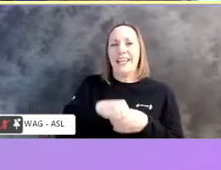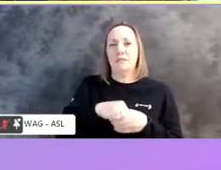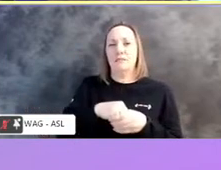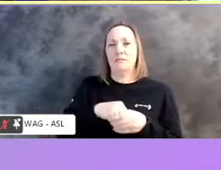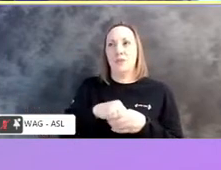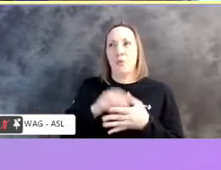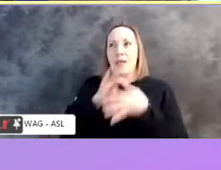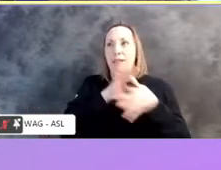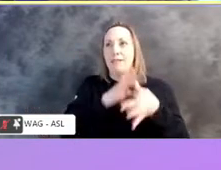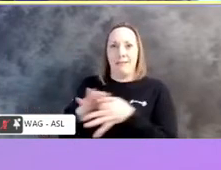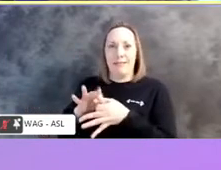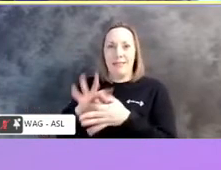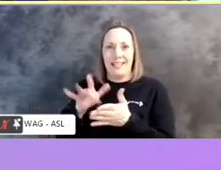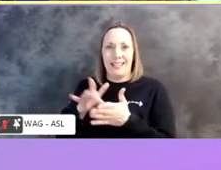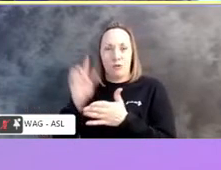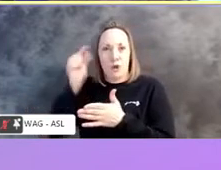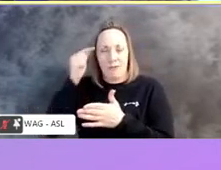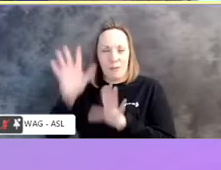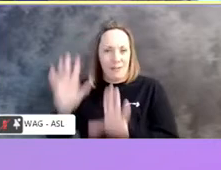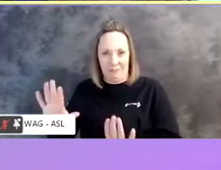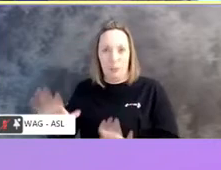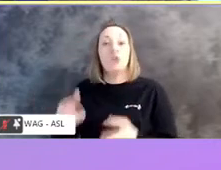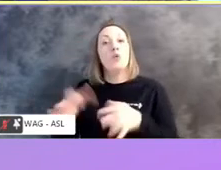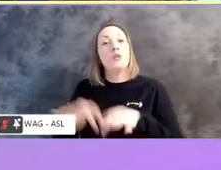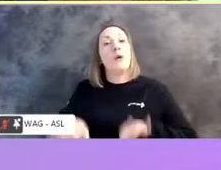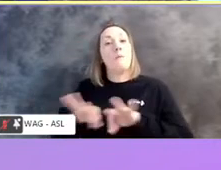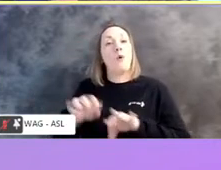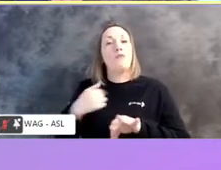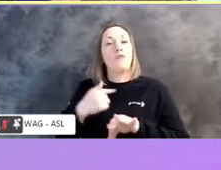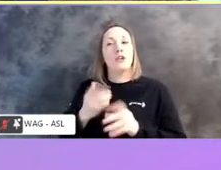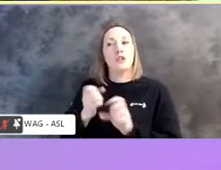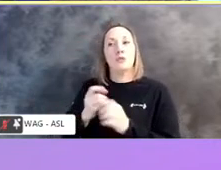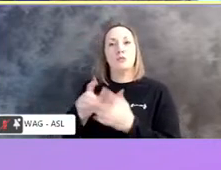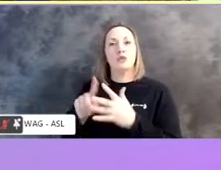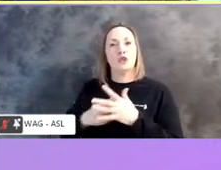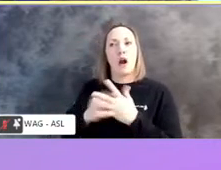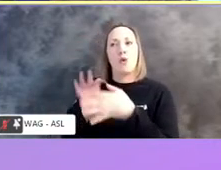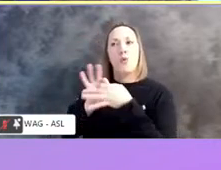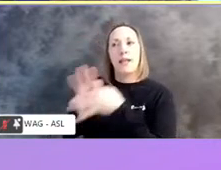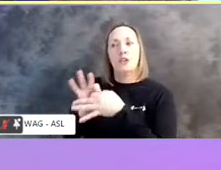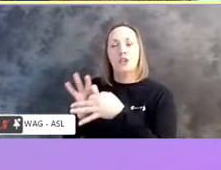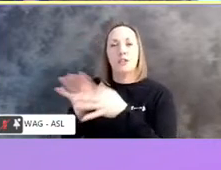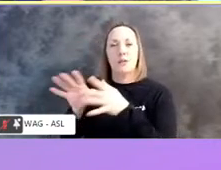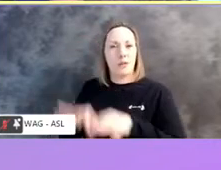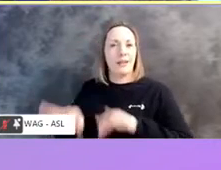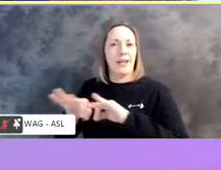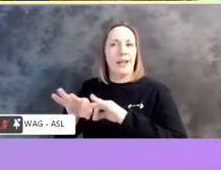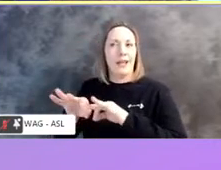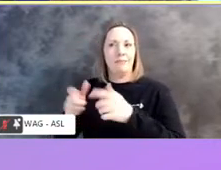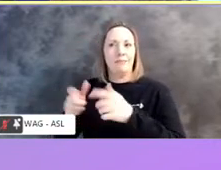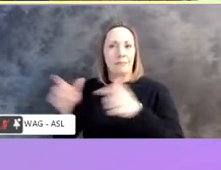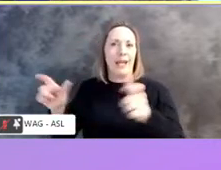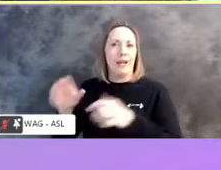them them to improve . NDA is an independent agency. We are not located